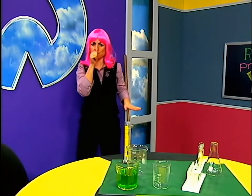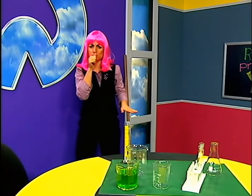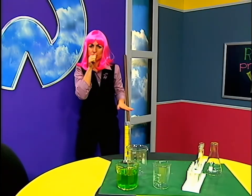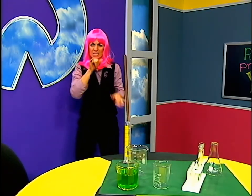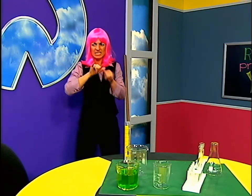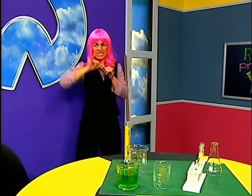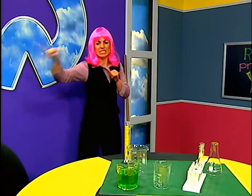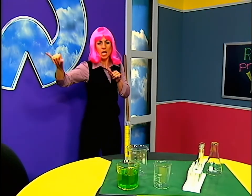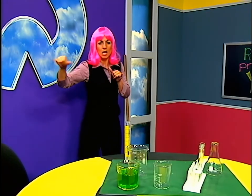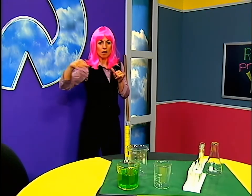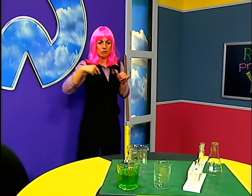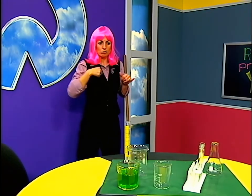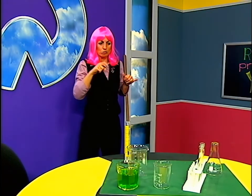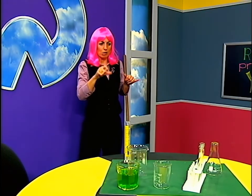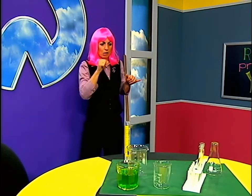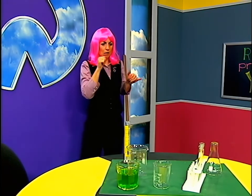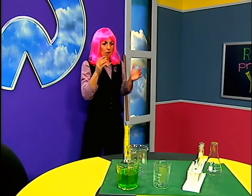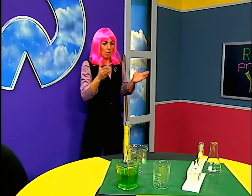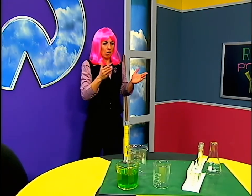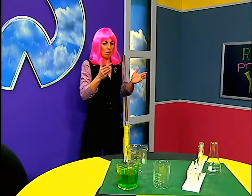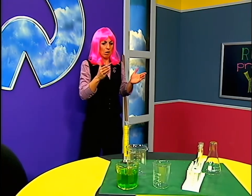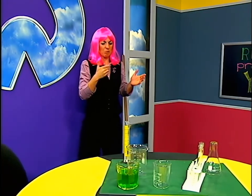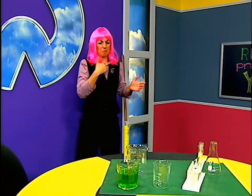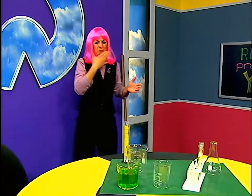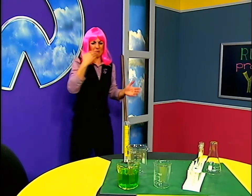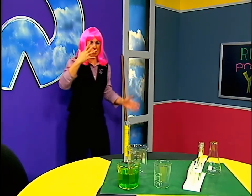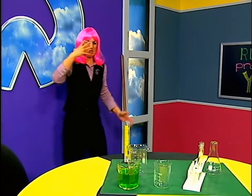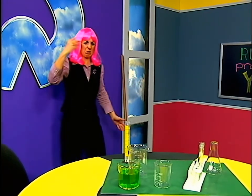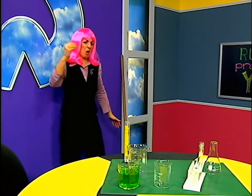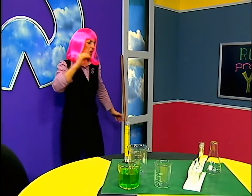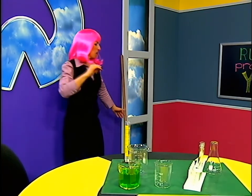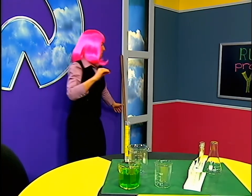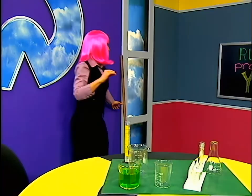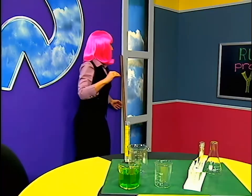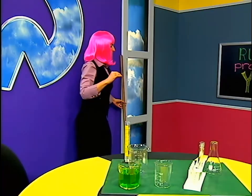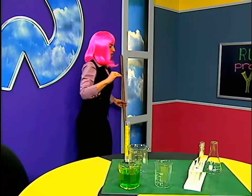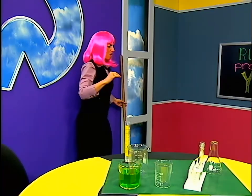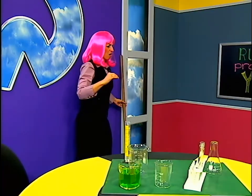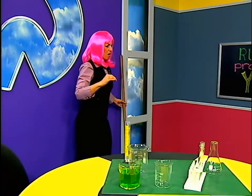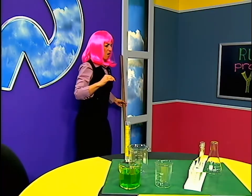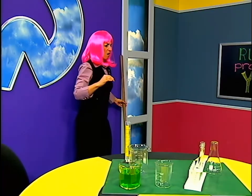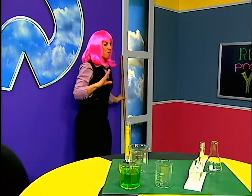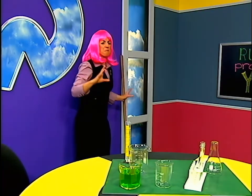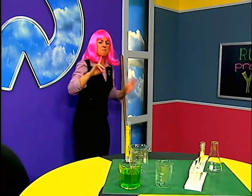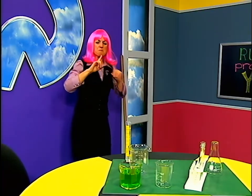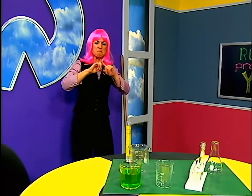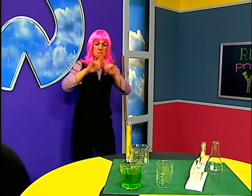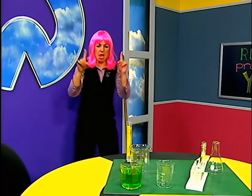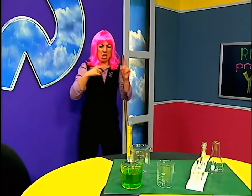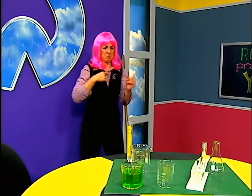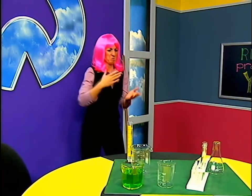OH, IT LOOKS LIKE BILLY'S BEEN AT WORK. HUH. WHAT'S THAT? EEUGH.